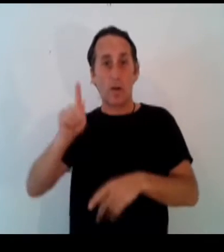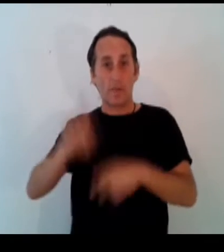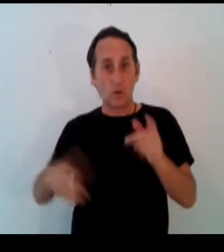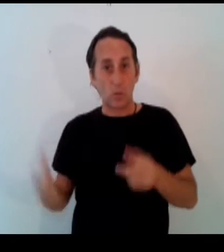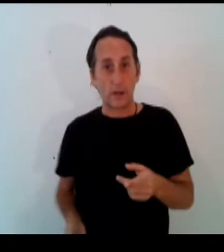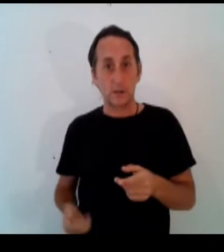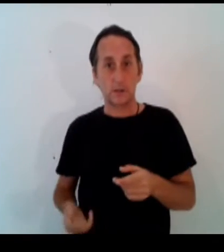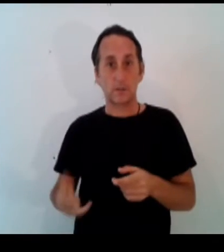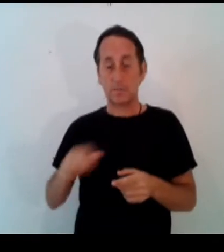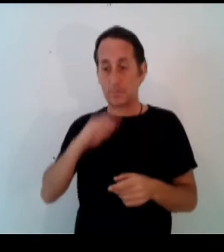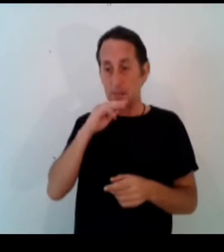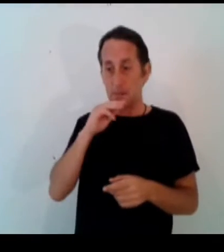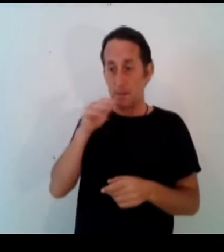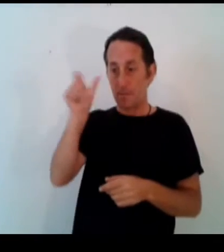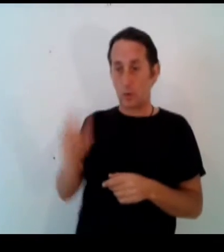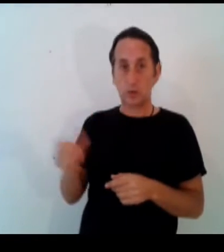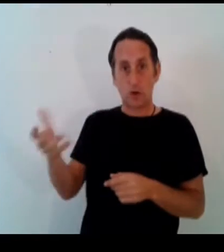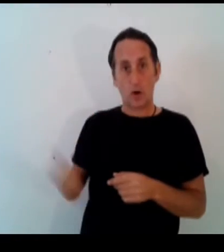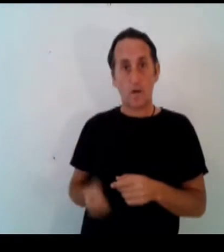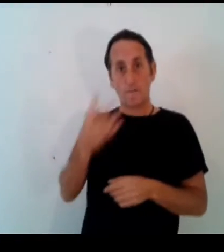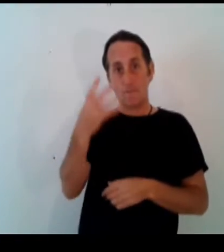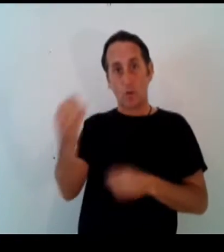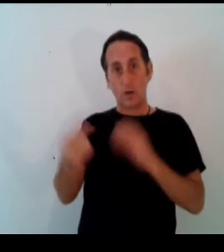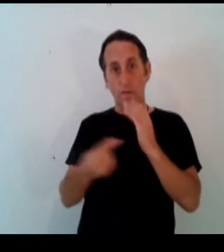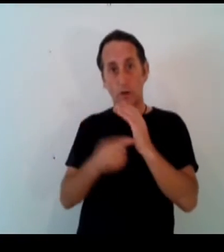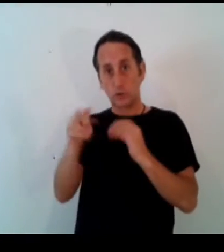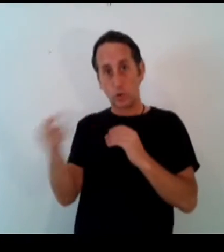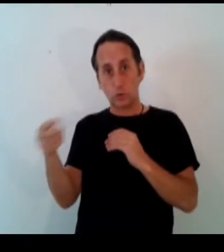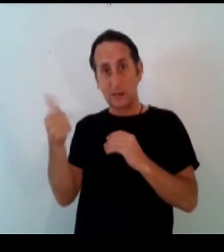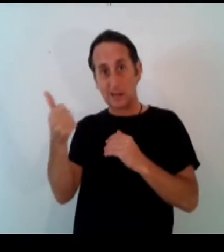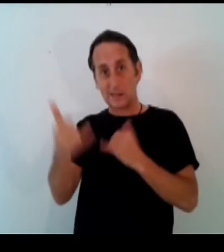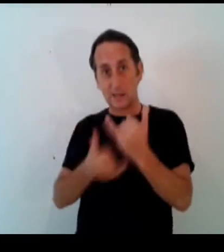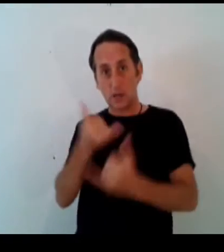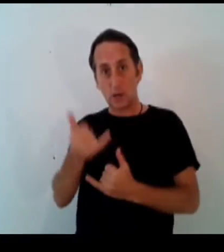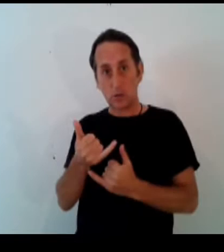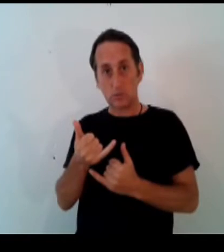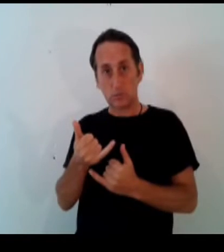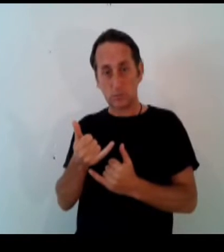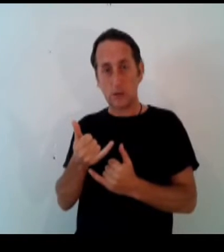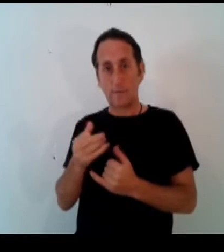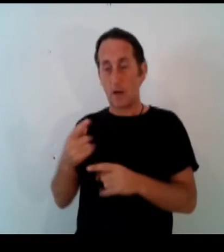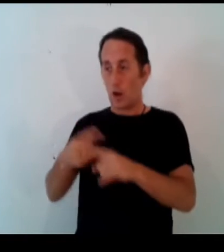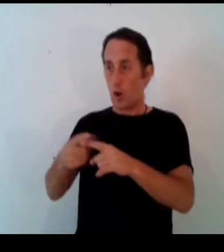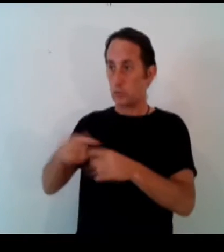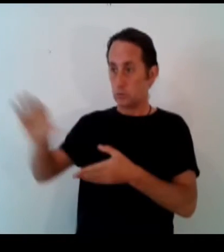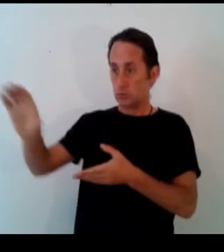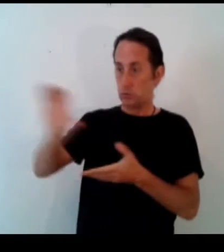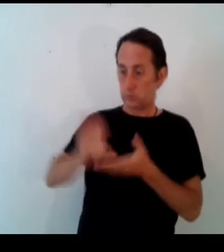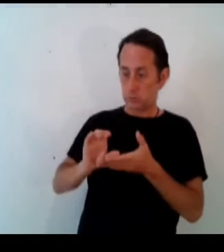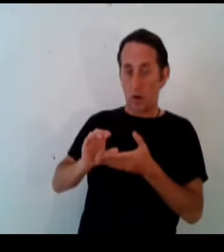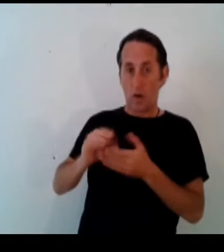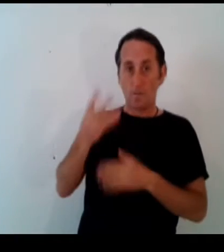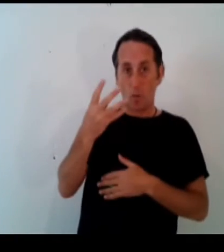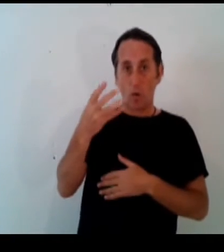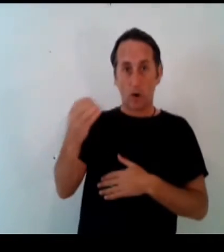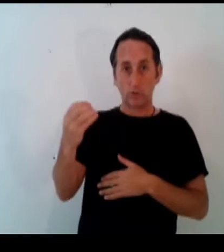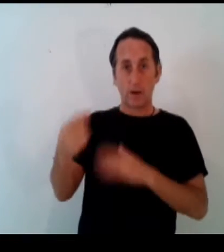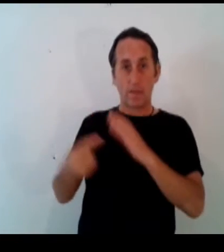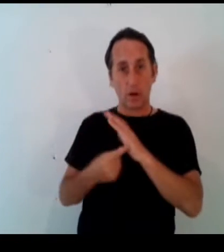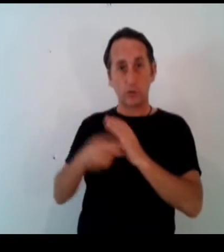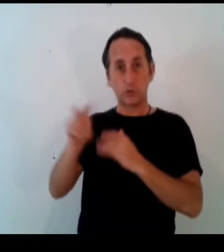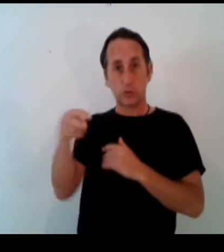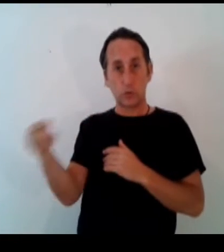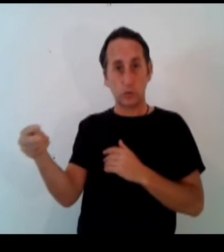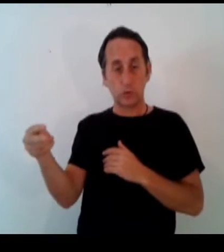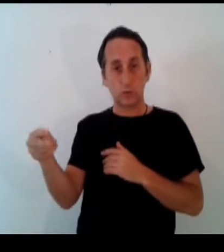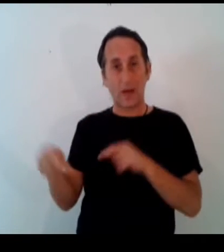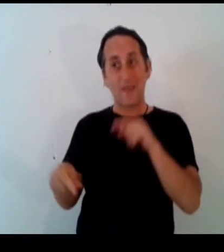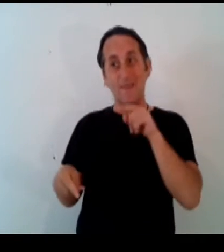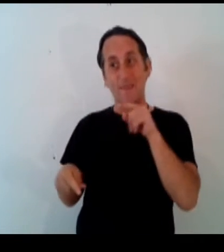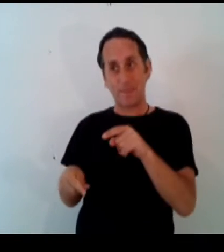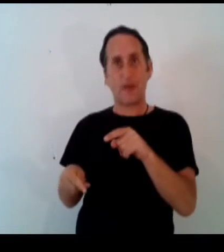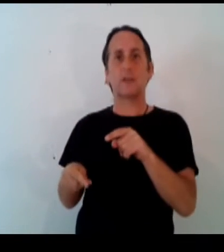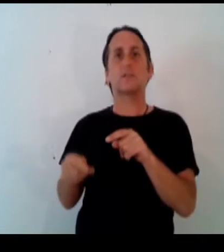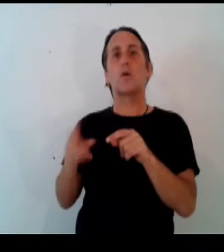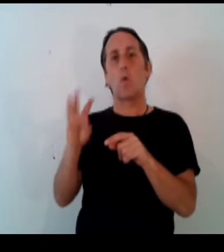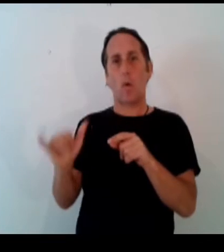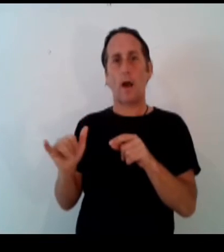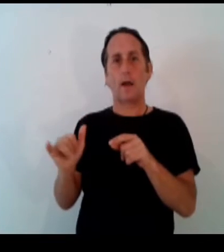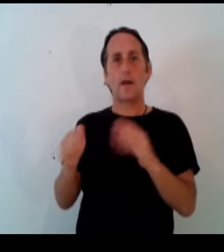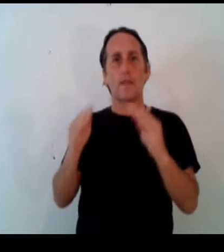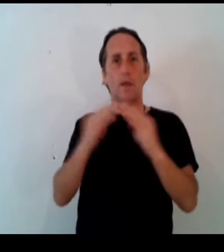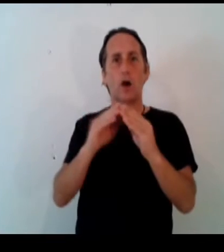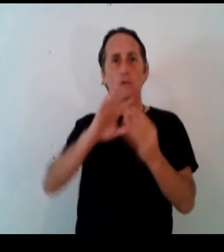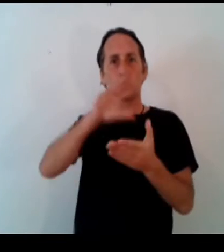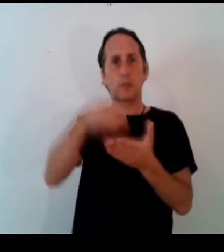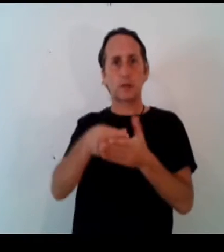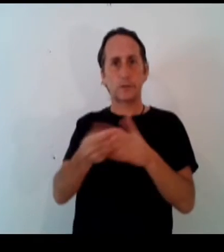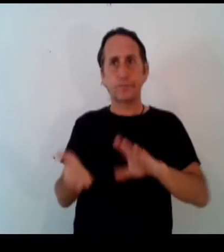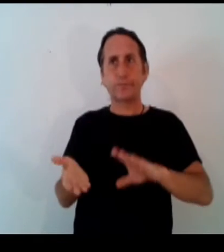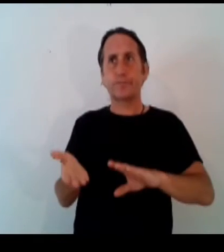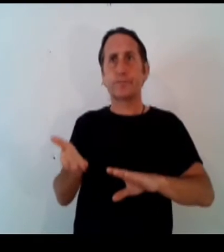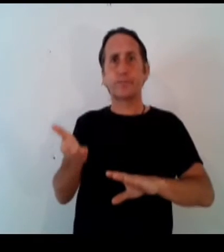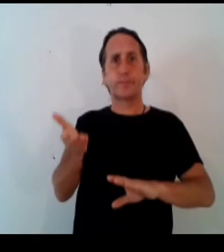So you had people earning €40,000 a year being given these fraudulent loans for €400,000, thats what inflated the housing prices